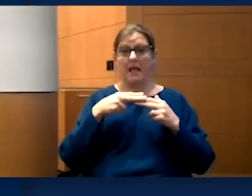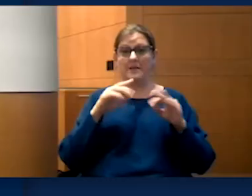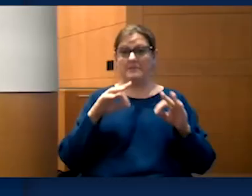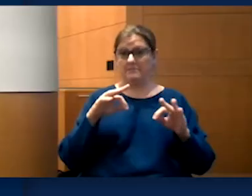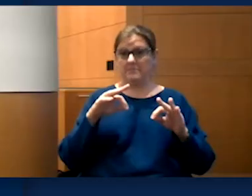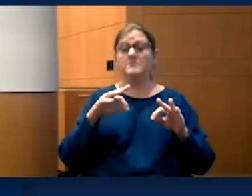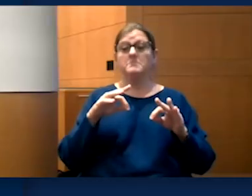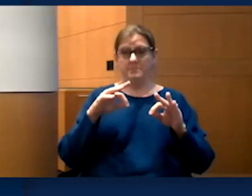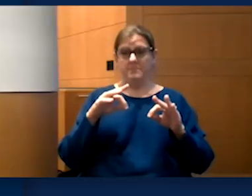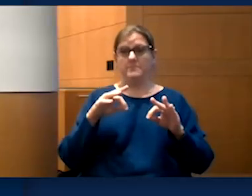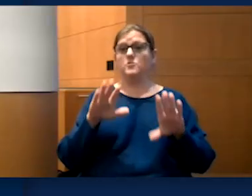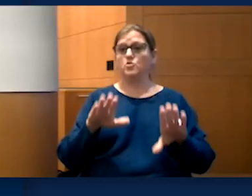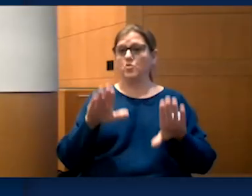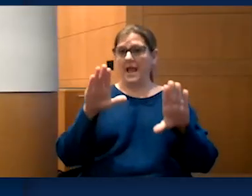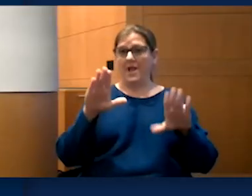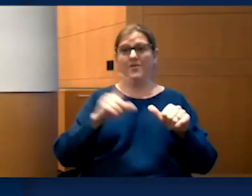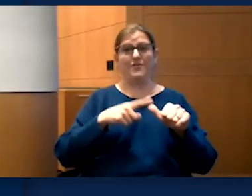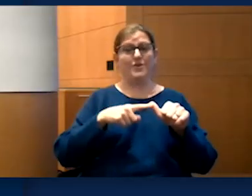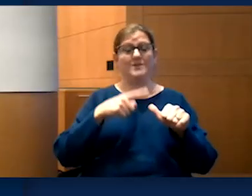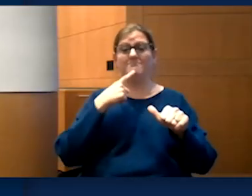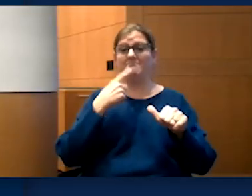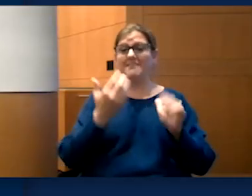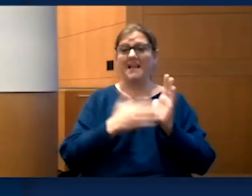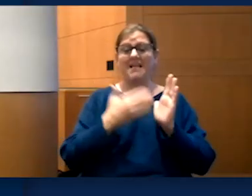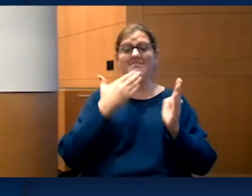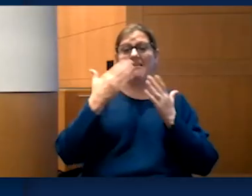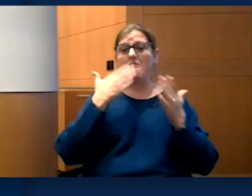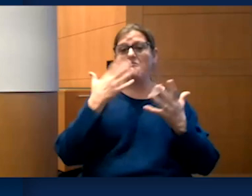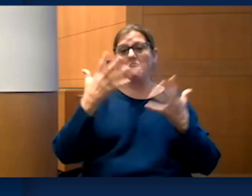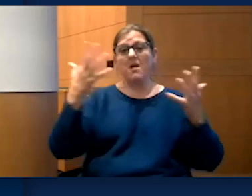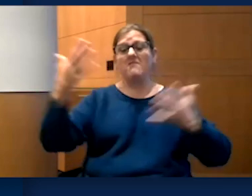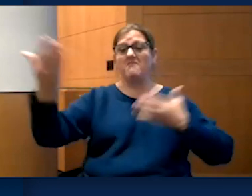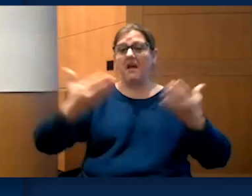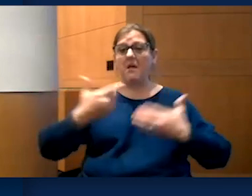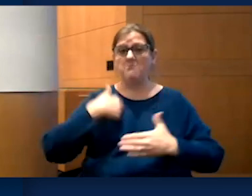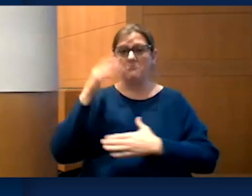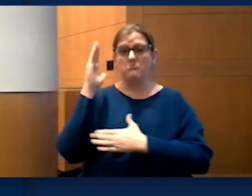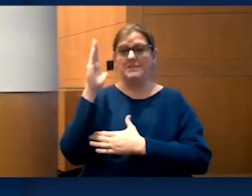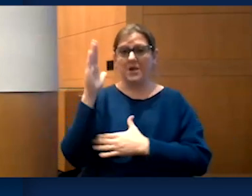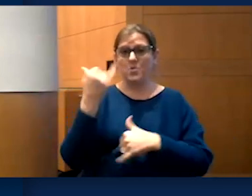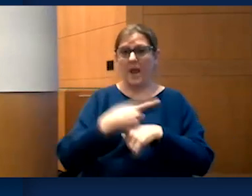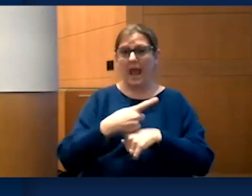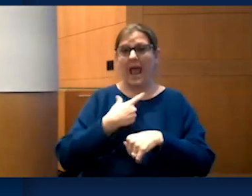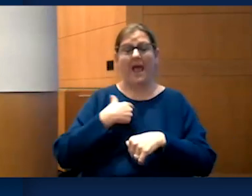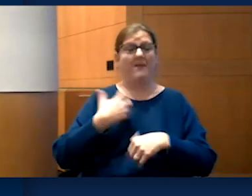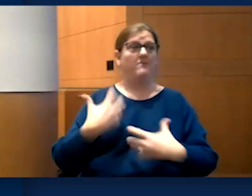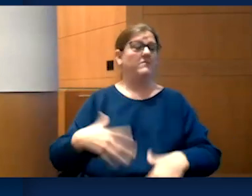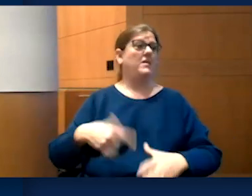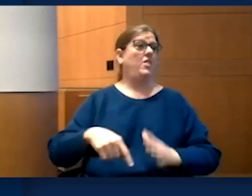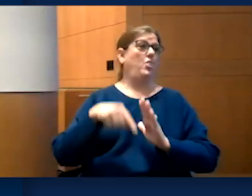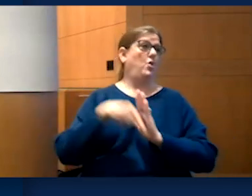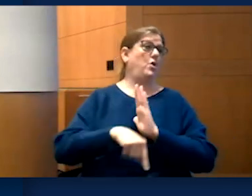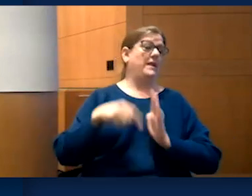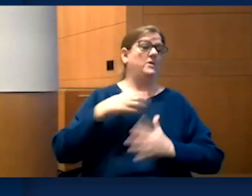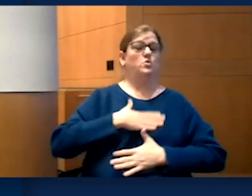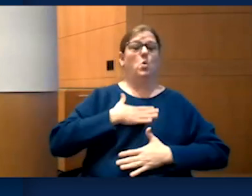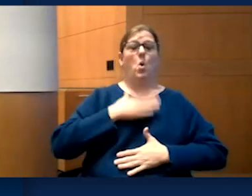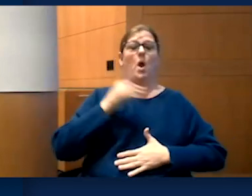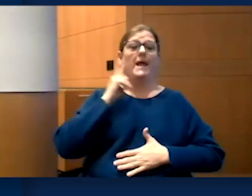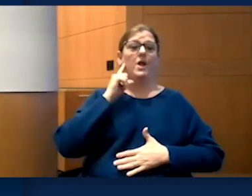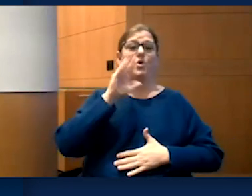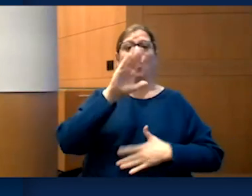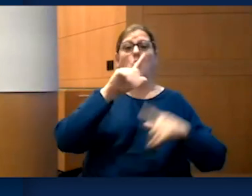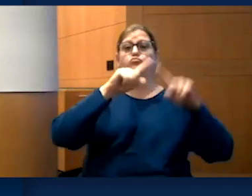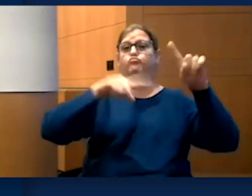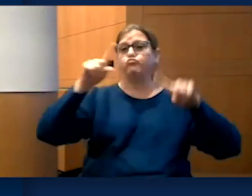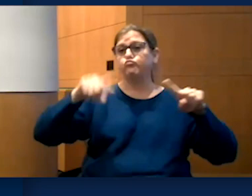Excellent. So, I first want to say thank you very much for inviting me to present today. I have thoroughly enjoyed listening to the wide variety of presentations of incredibly intelligent people who are doing amazing things in this space.